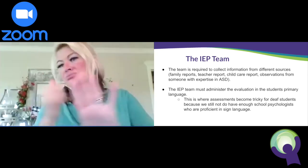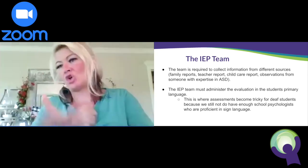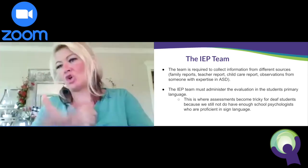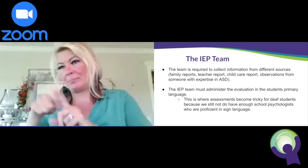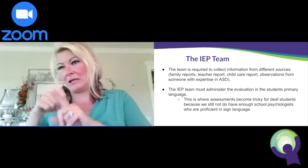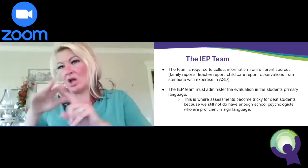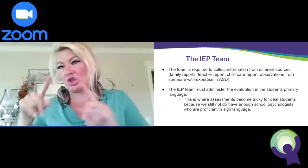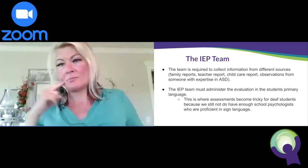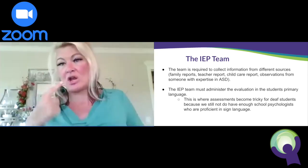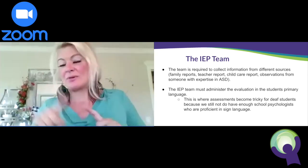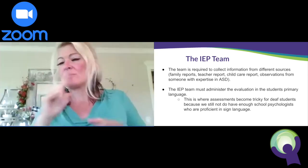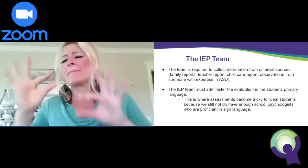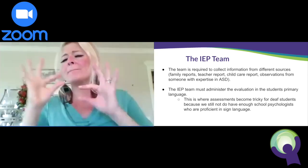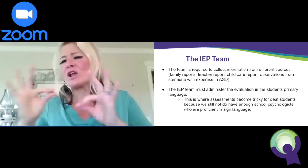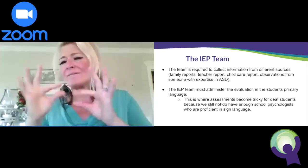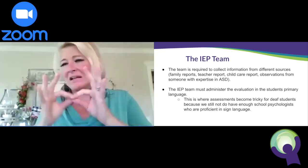working with somebody who is autistic